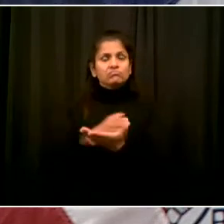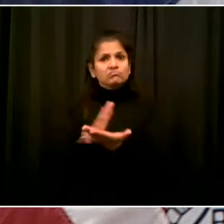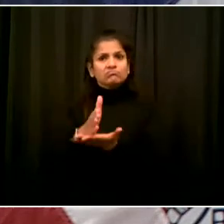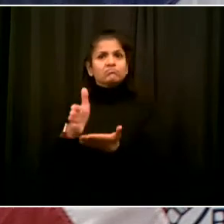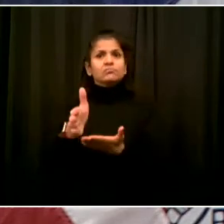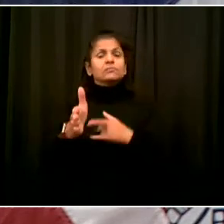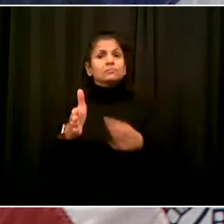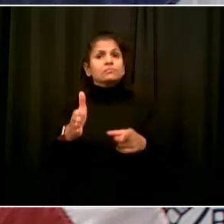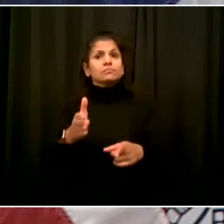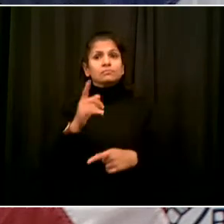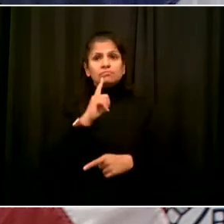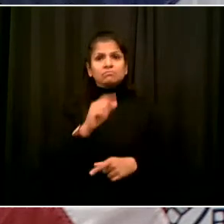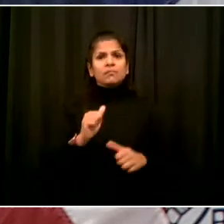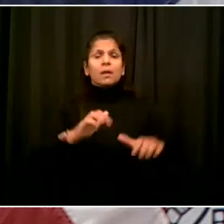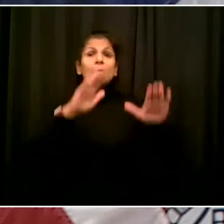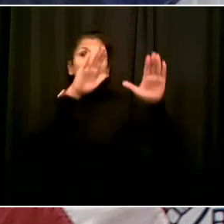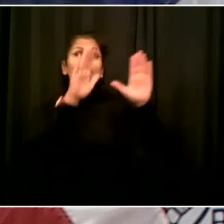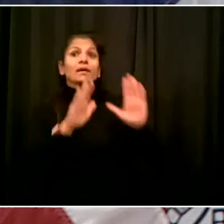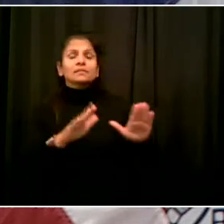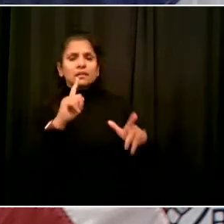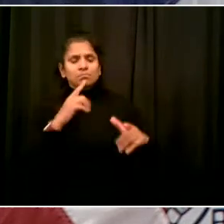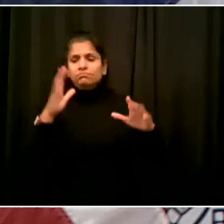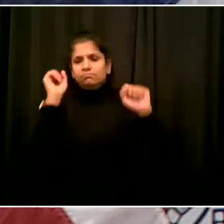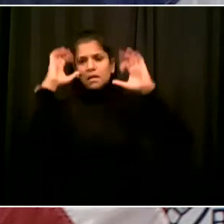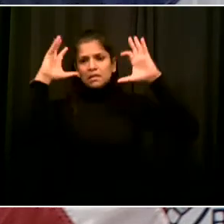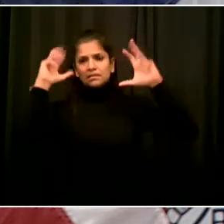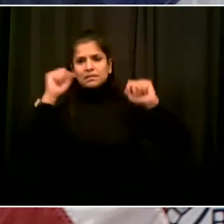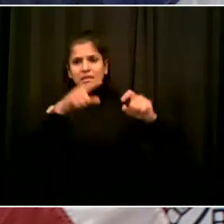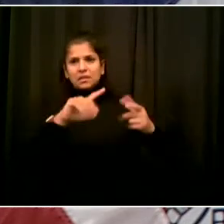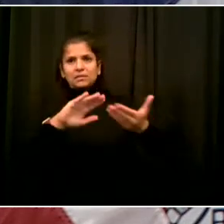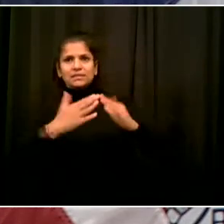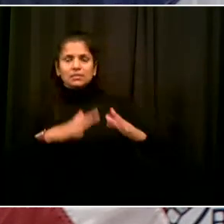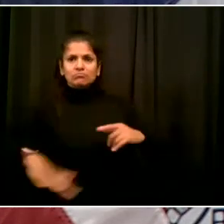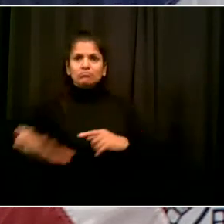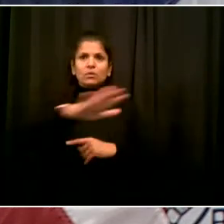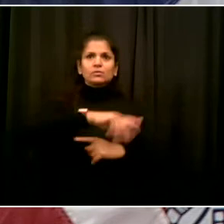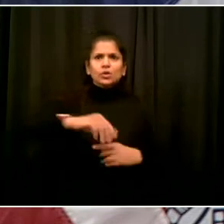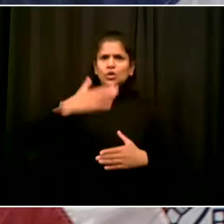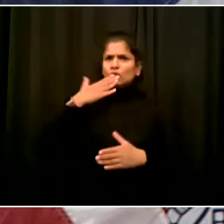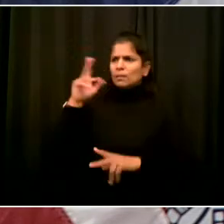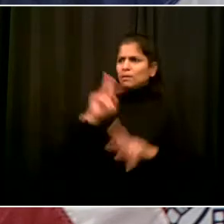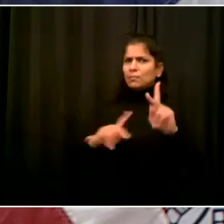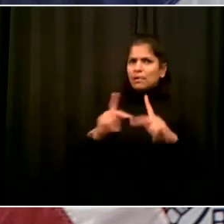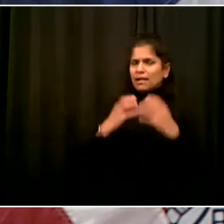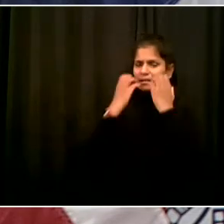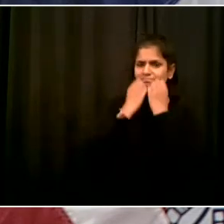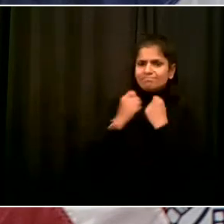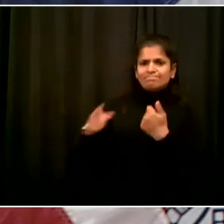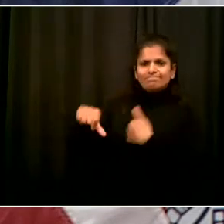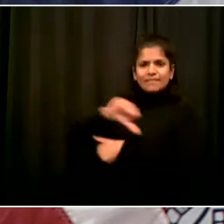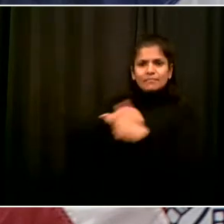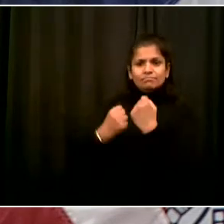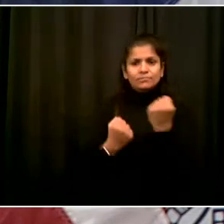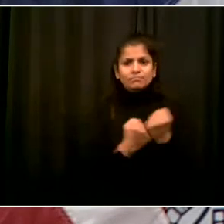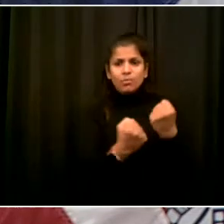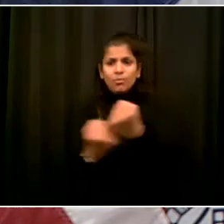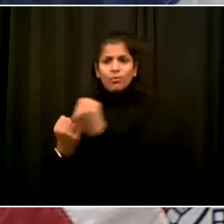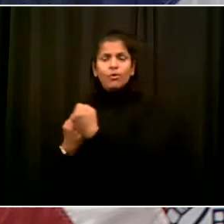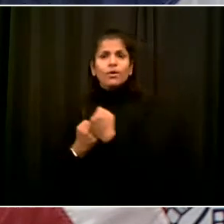OVERCOME OUR DIISVIIOIO.NS HEHESH OWOWED USUS T IT WAS LIKE TO BE A GENTLEMAN,